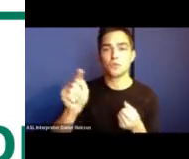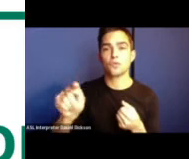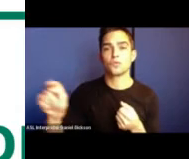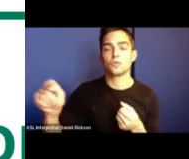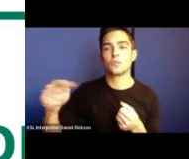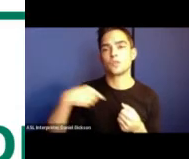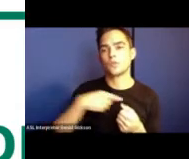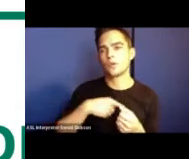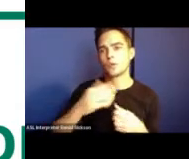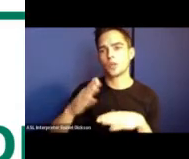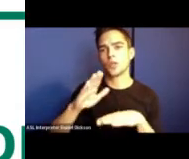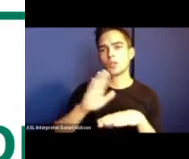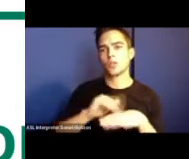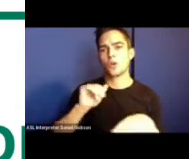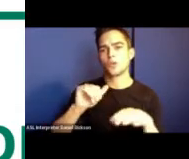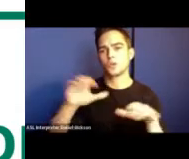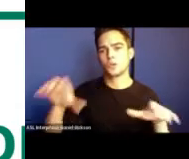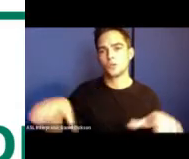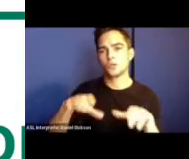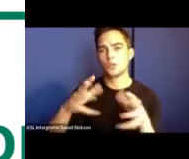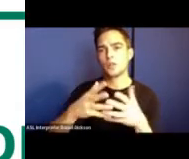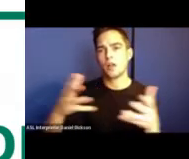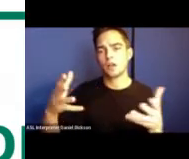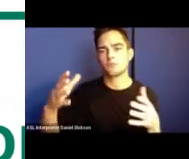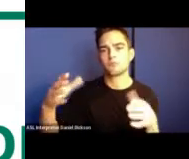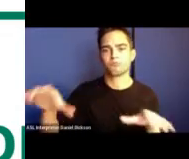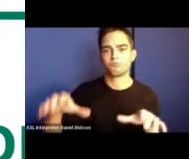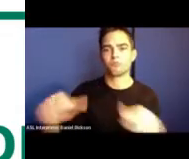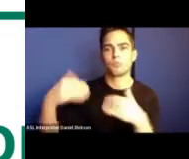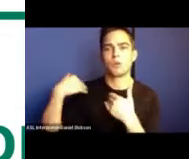charged with a lot of responsibility as workgroup to